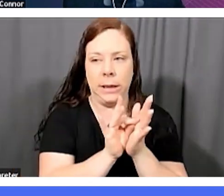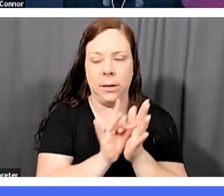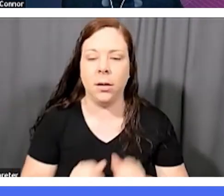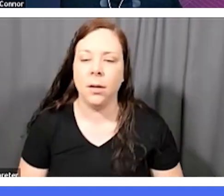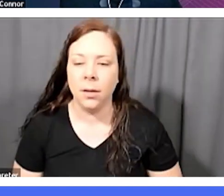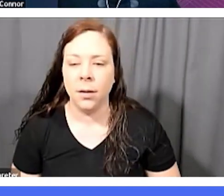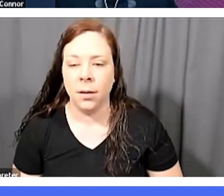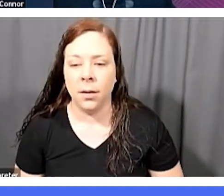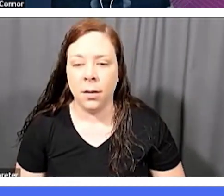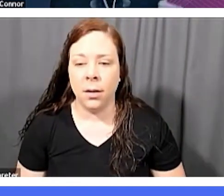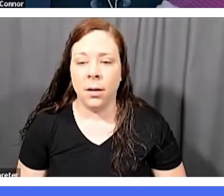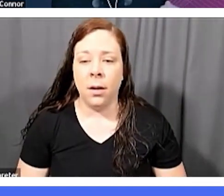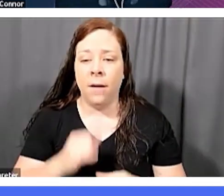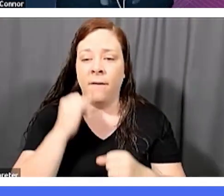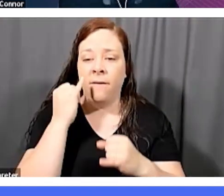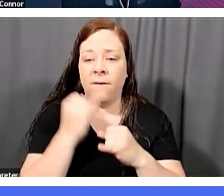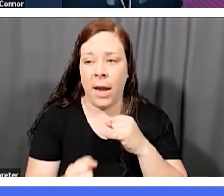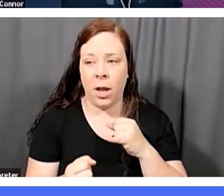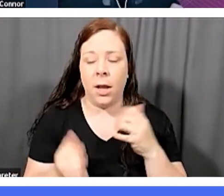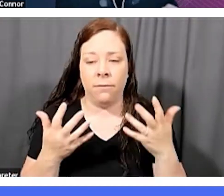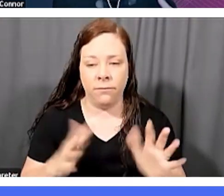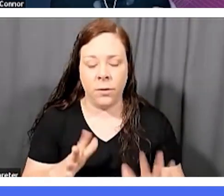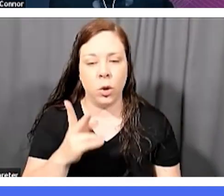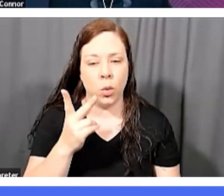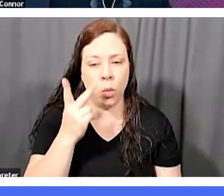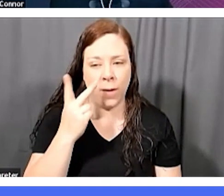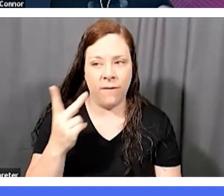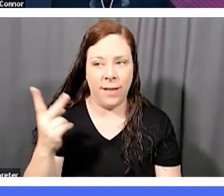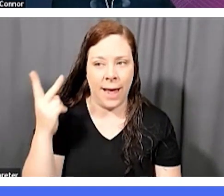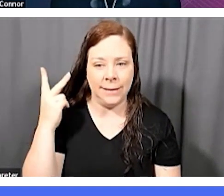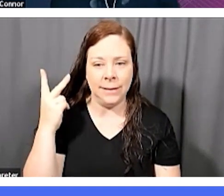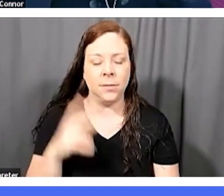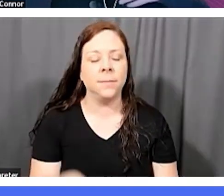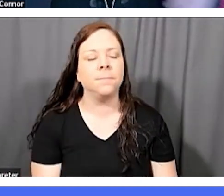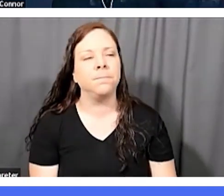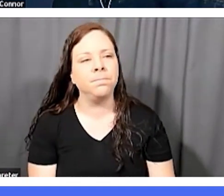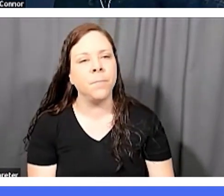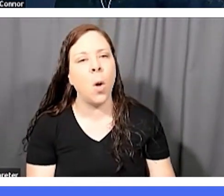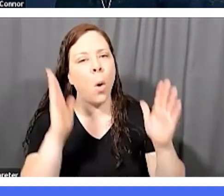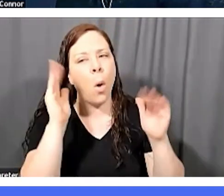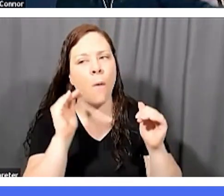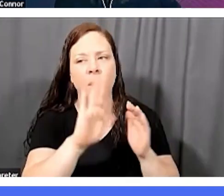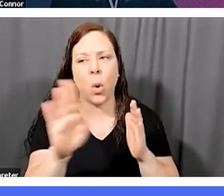And then the final piece we reflect, right? Hopefully it's such a shiny, nice paint job that we literally can see a reflection,